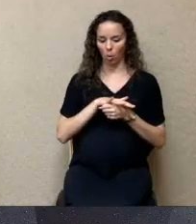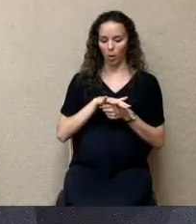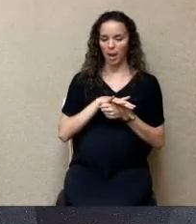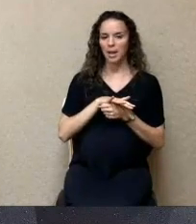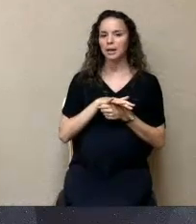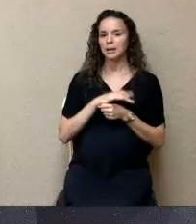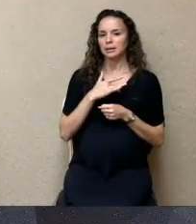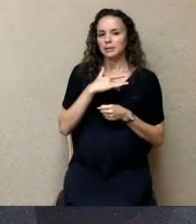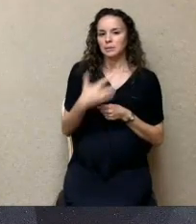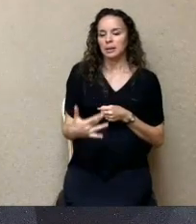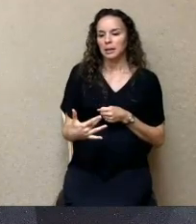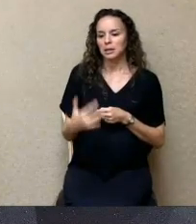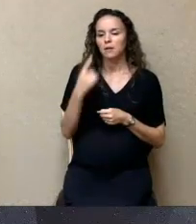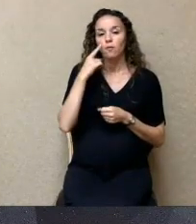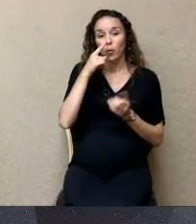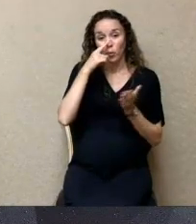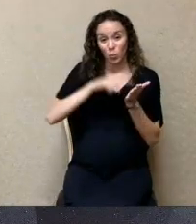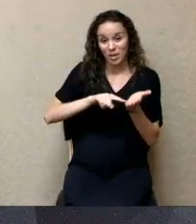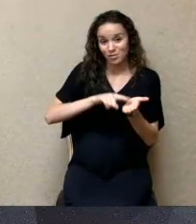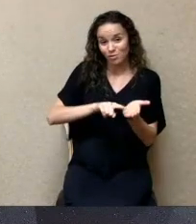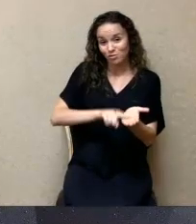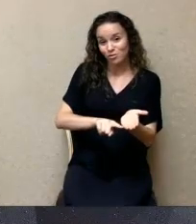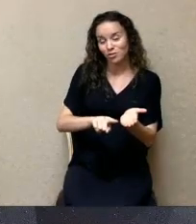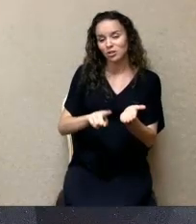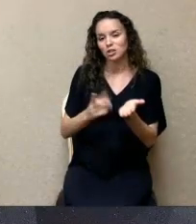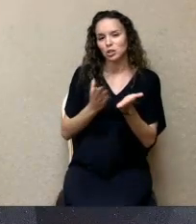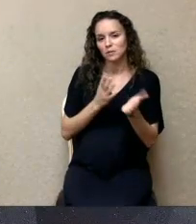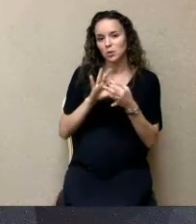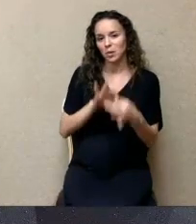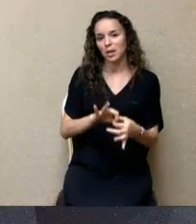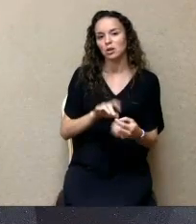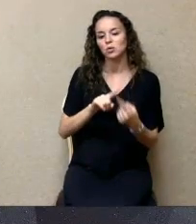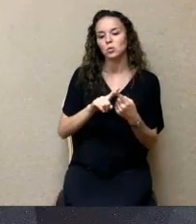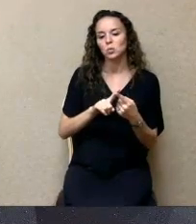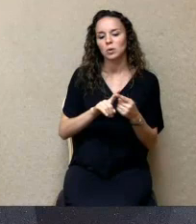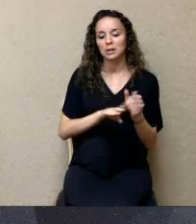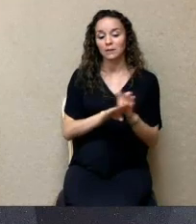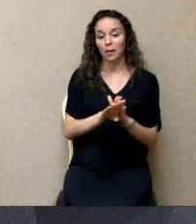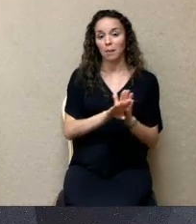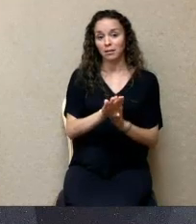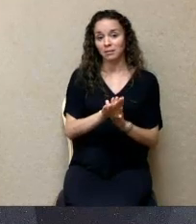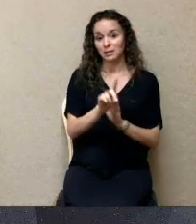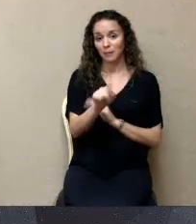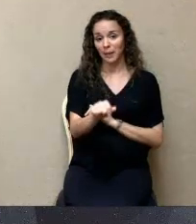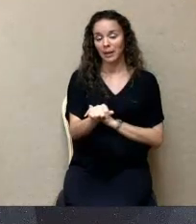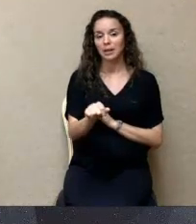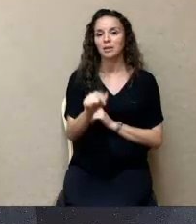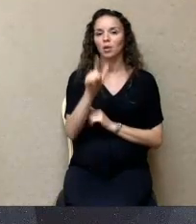been a center for research and services related to developmental disabilities, so people who come into the world